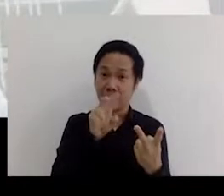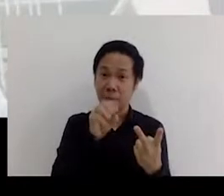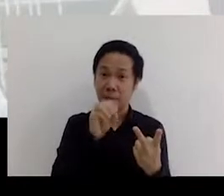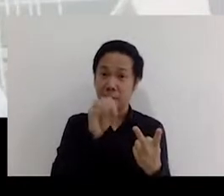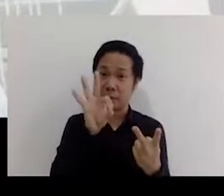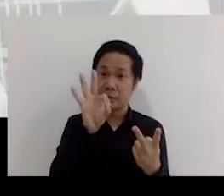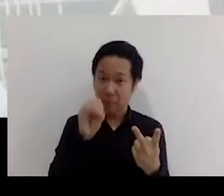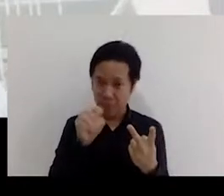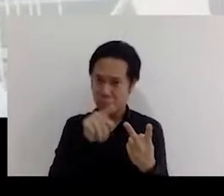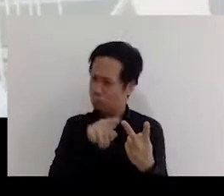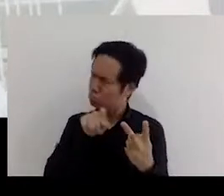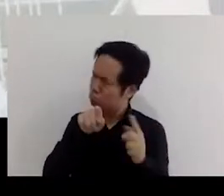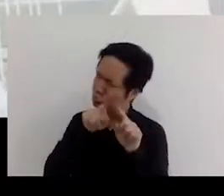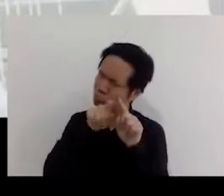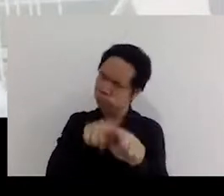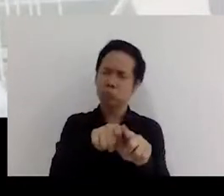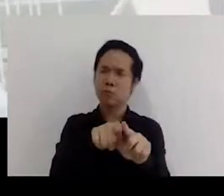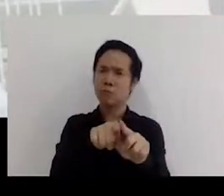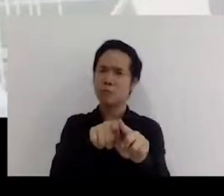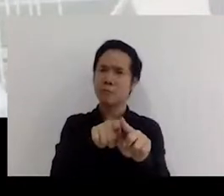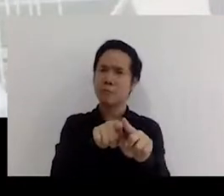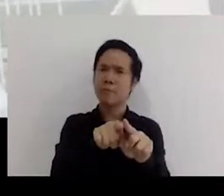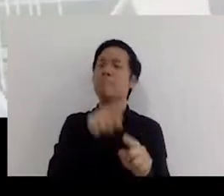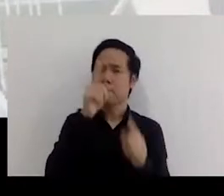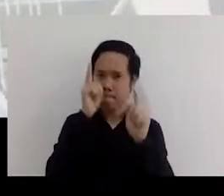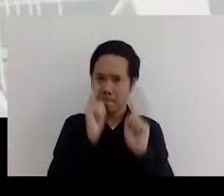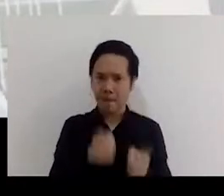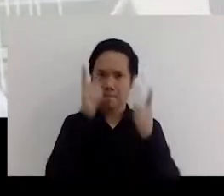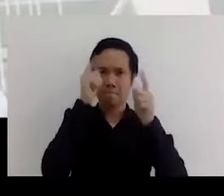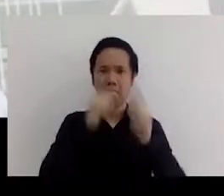as it applies, of course, to persons with disabilities.